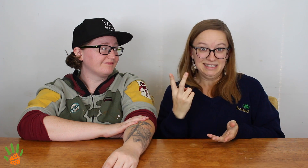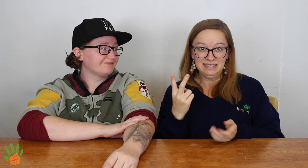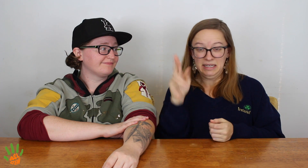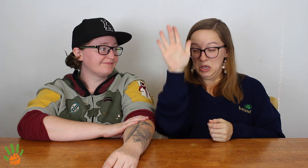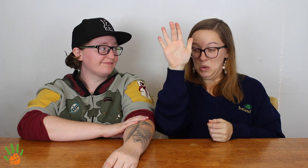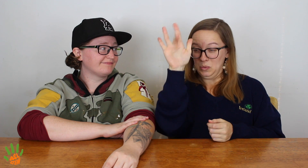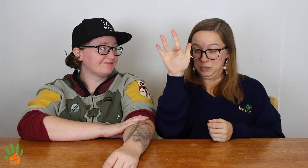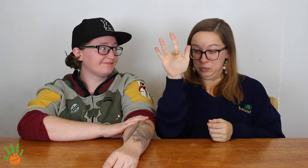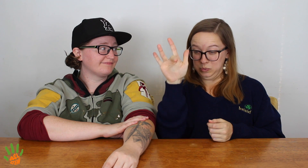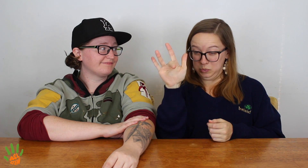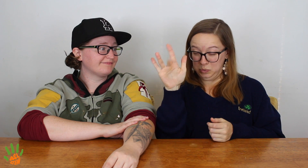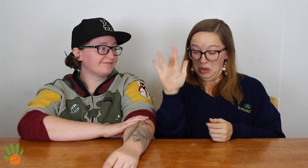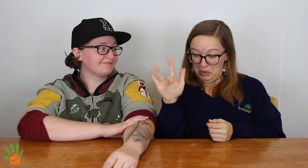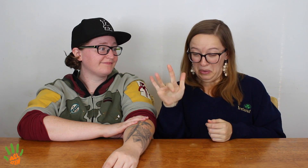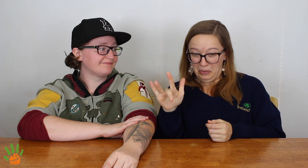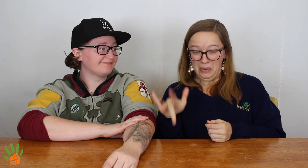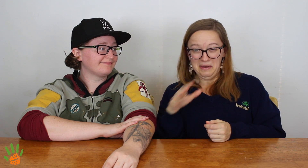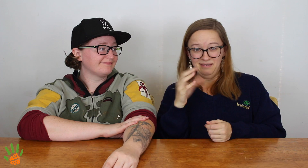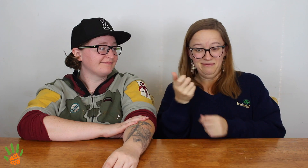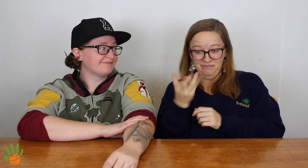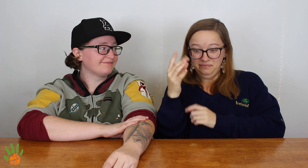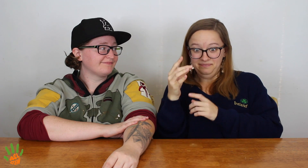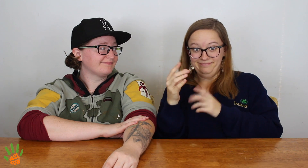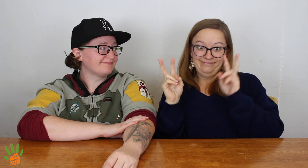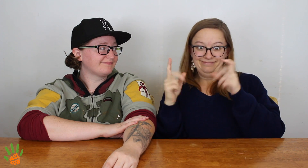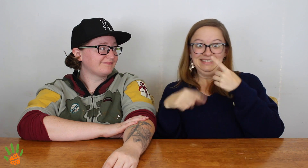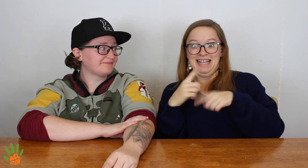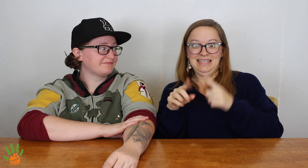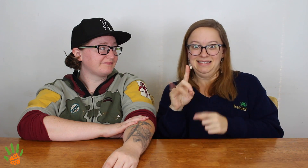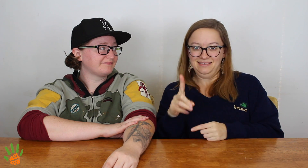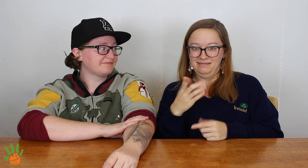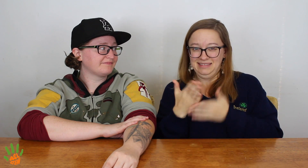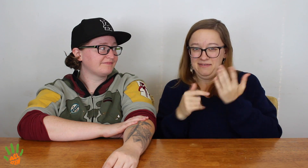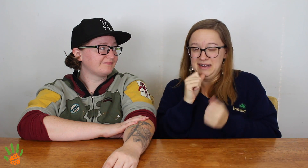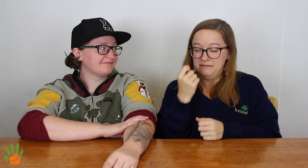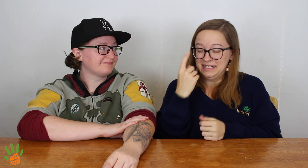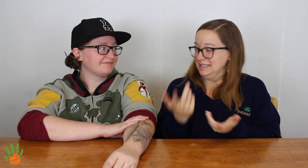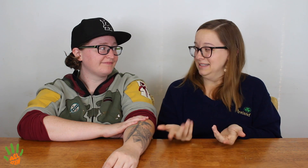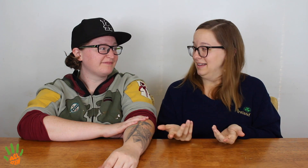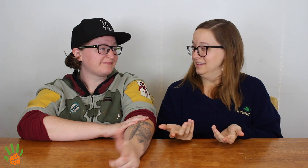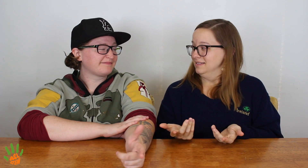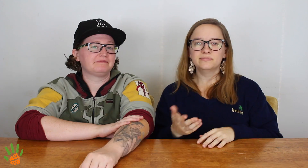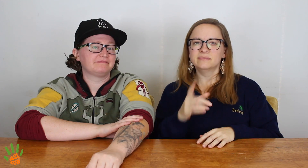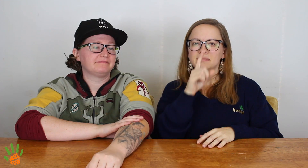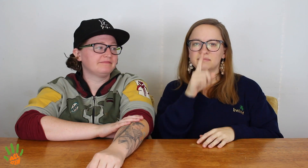So as you can see, there's HUGE gaps in the information and the few things he actually signed, some of it doesn't even make sense!